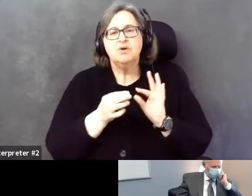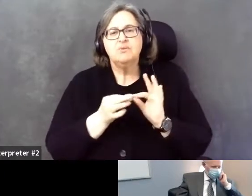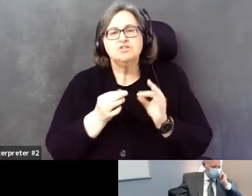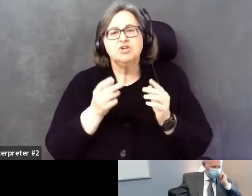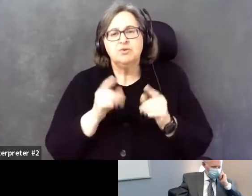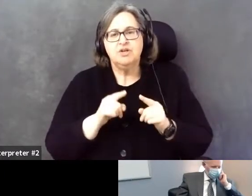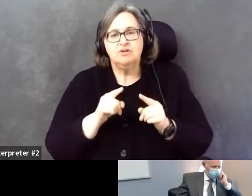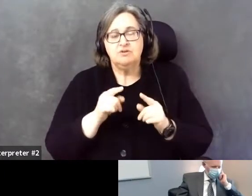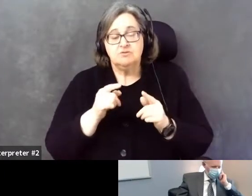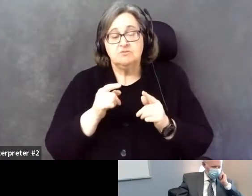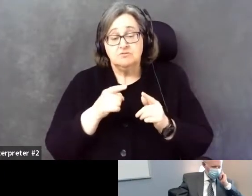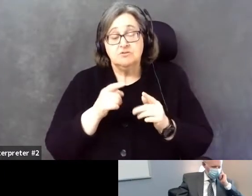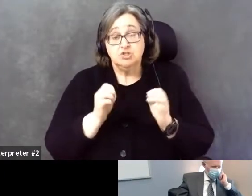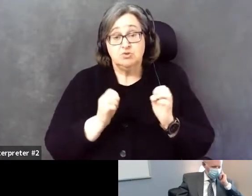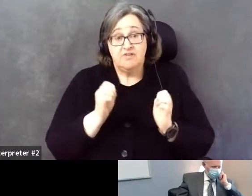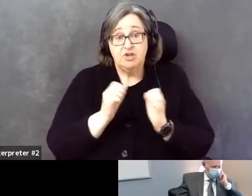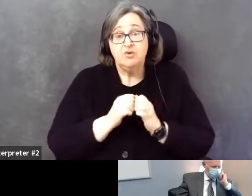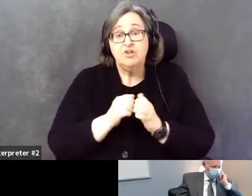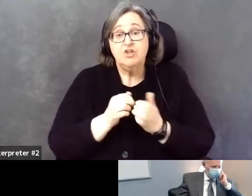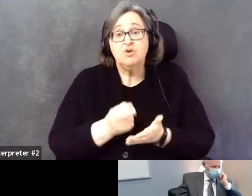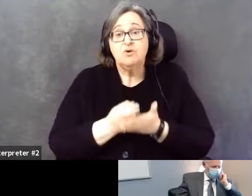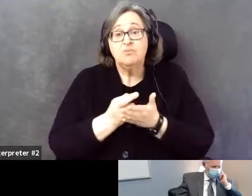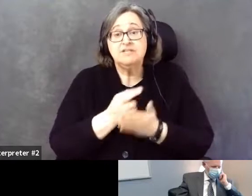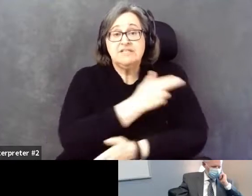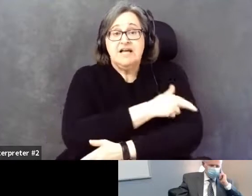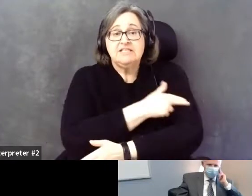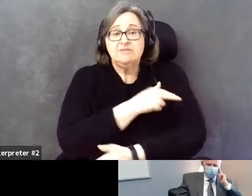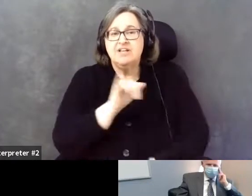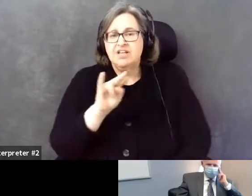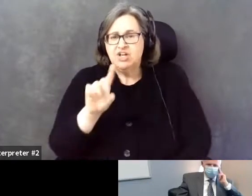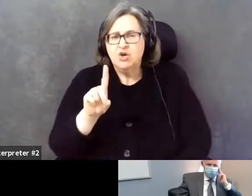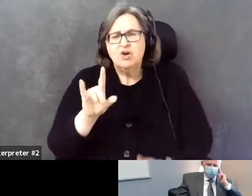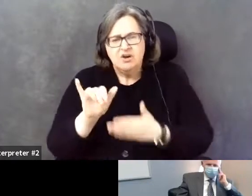evaluated with the rehabilitation hospital of Indiana that was a really pivotal time